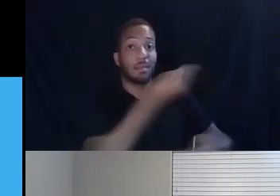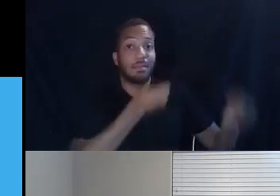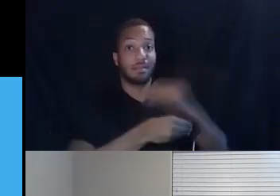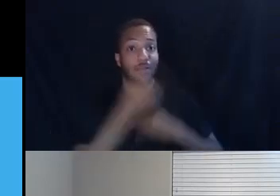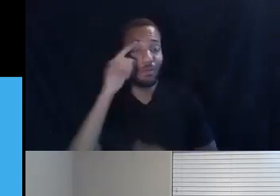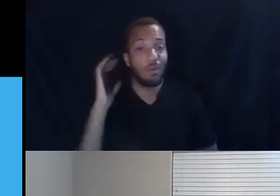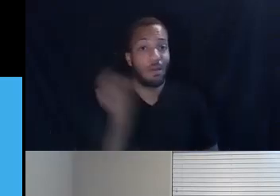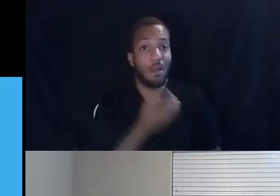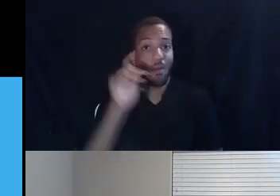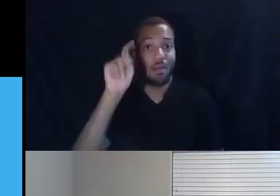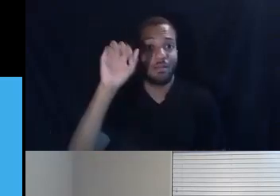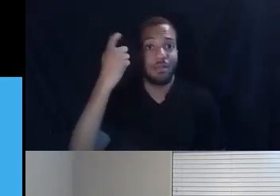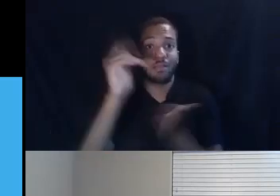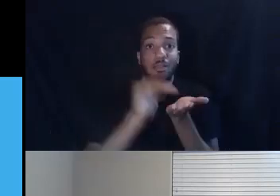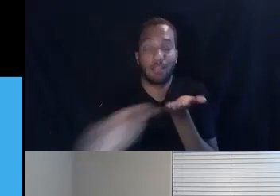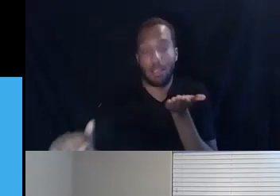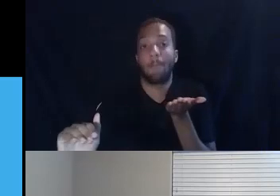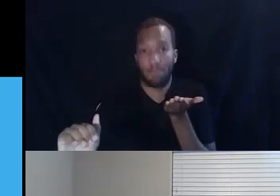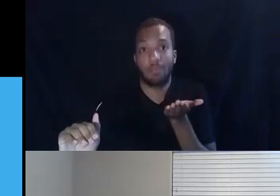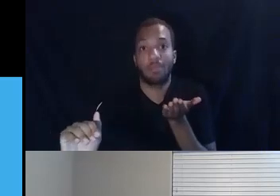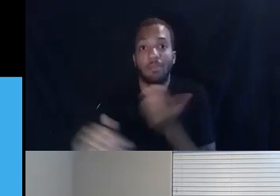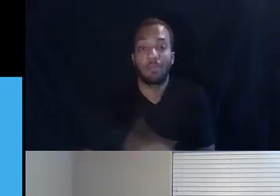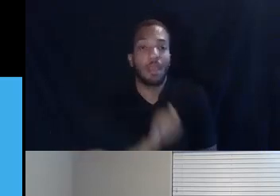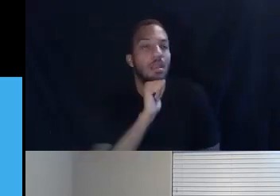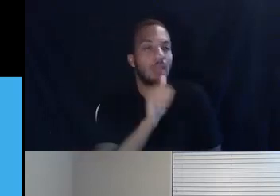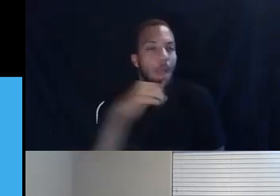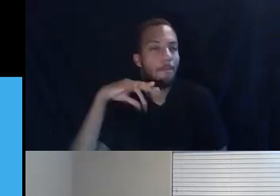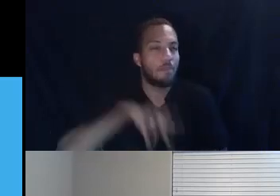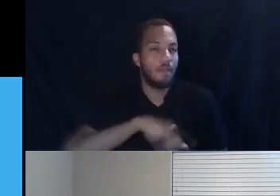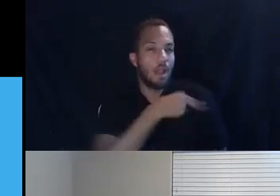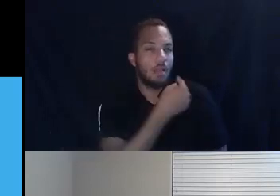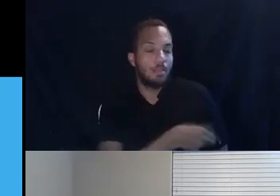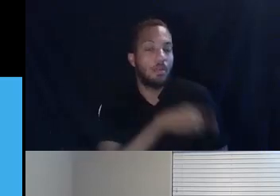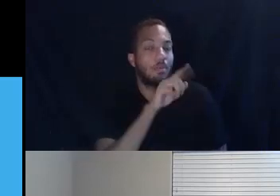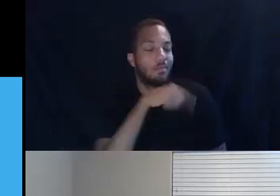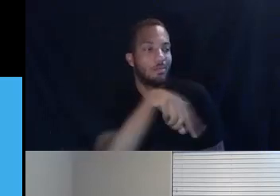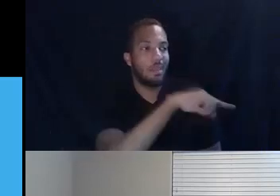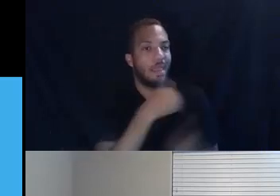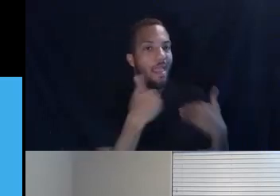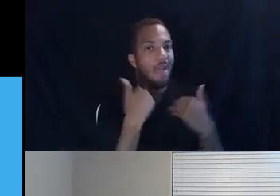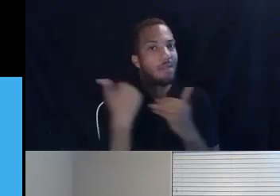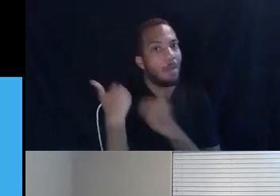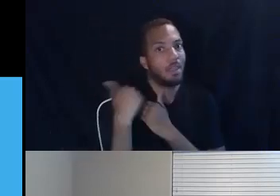This wasn't mentioned. I think non-profit hospitals are expected to invest in the help of their community. And we should do this anyways